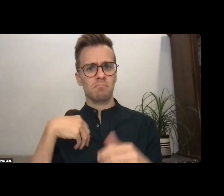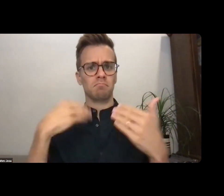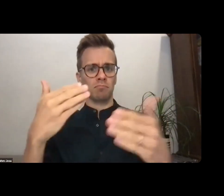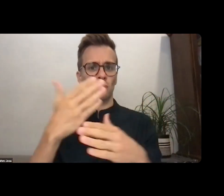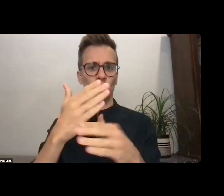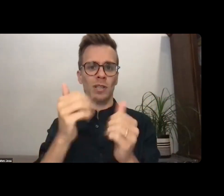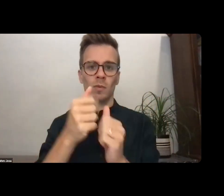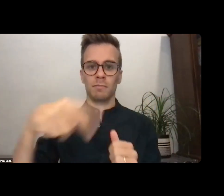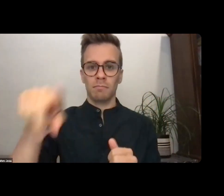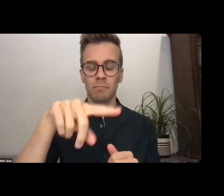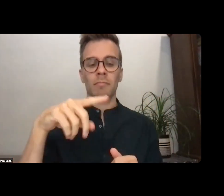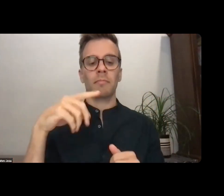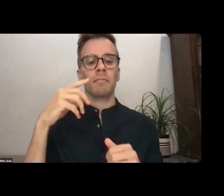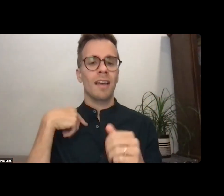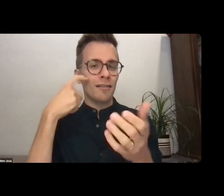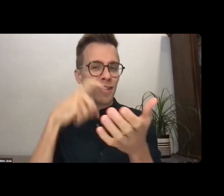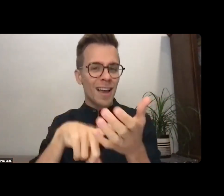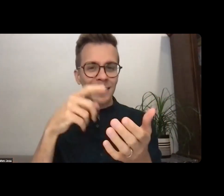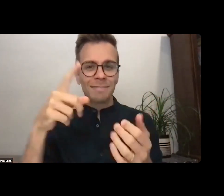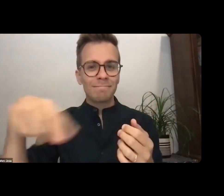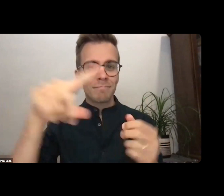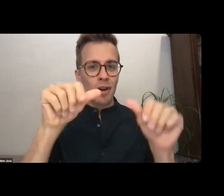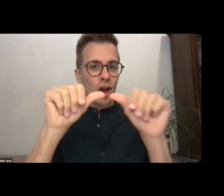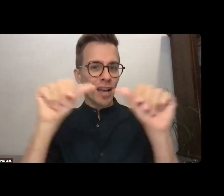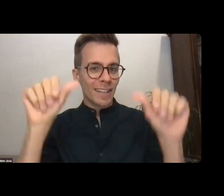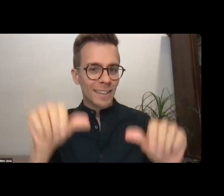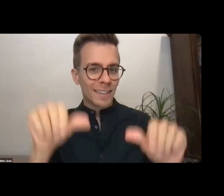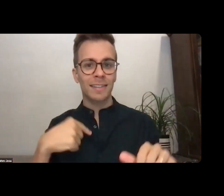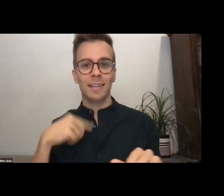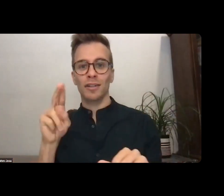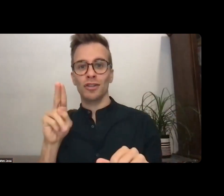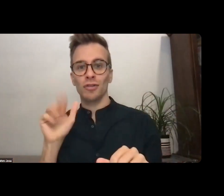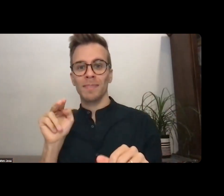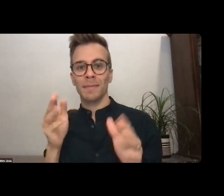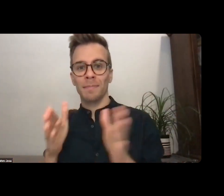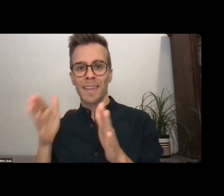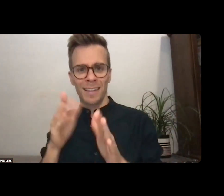And, interestingly enough, I found some good information that I thought I’d share with you.